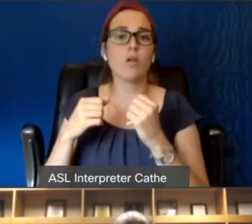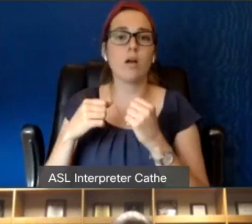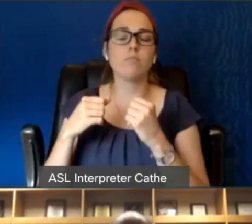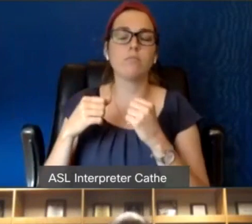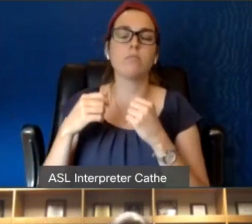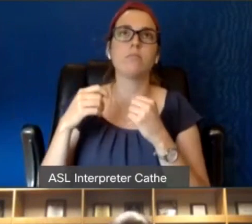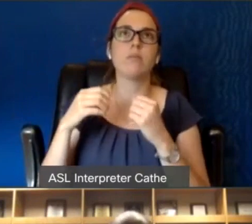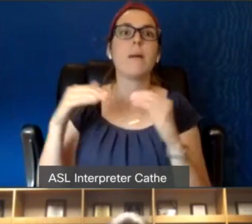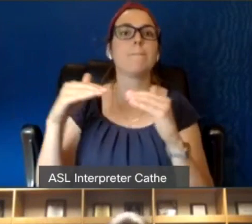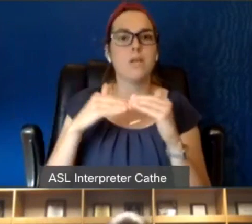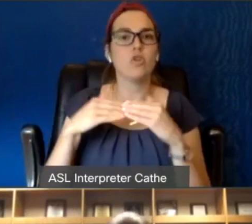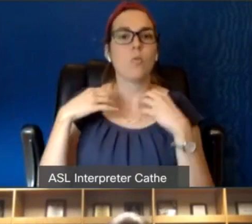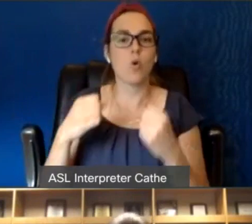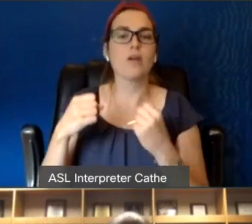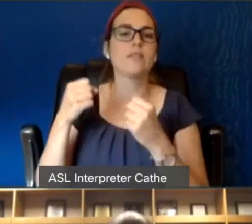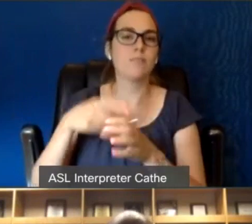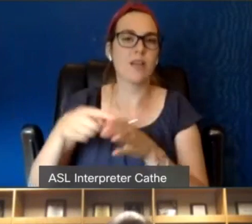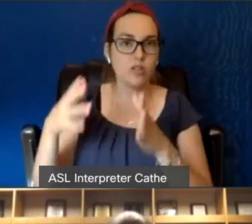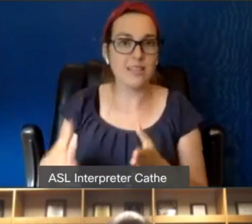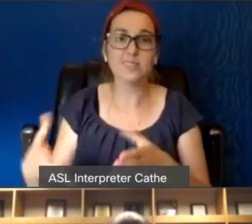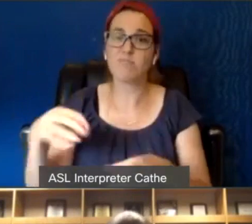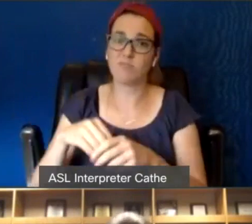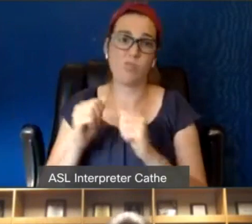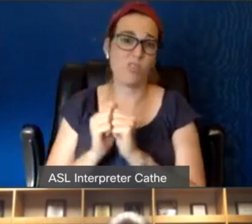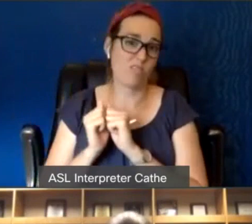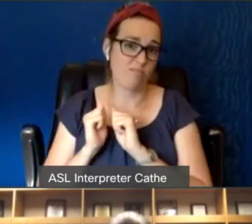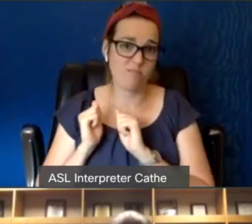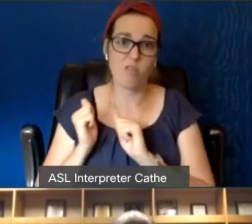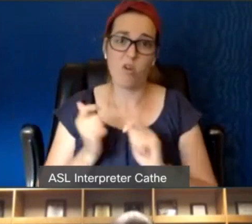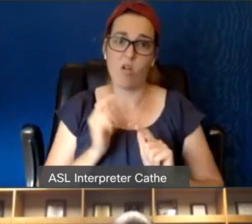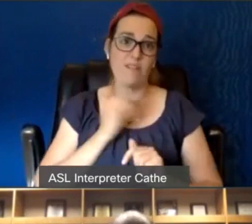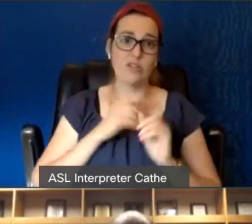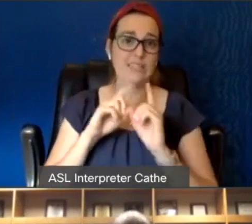and we're trying to make sure we put that out there to all our advocates, all our judges,